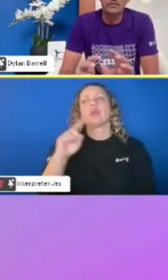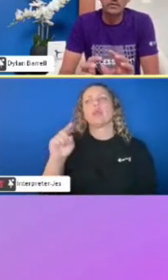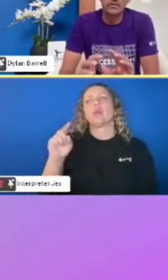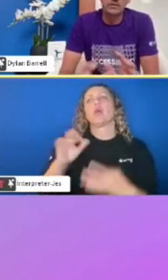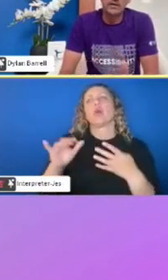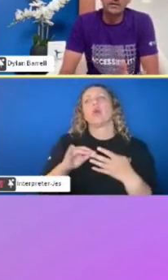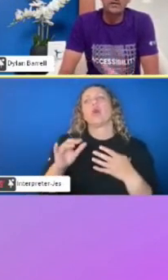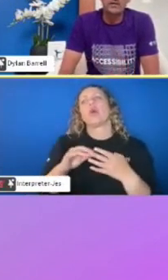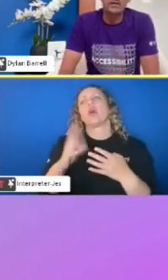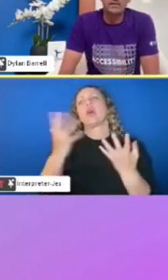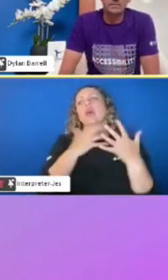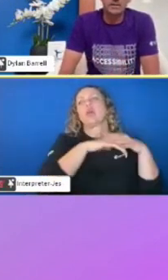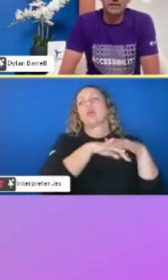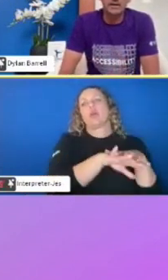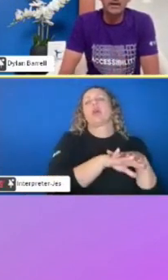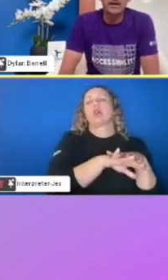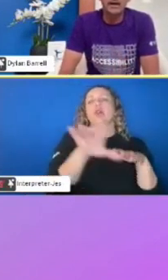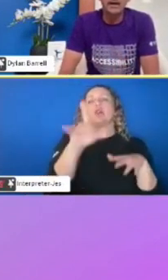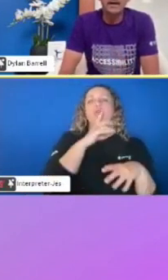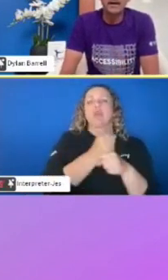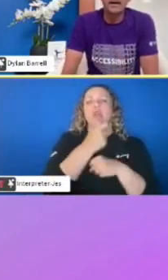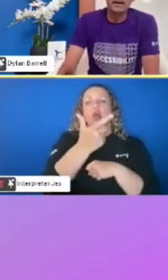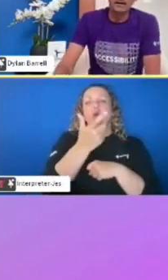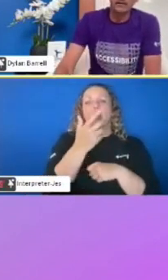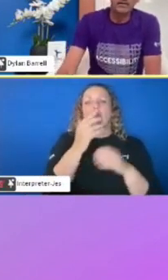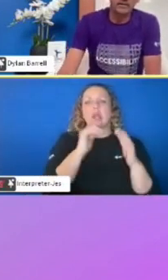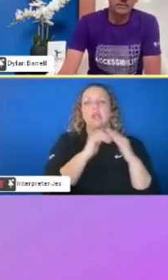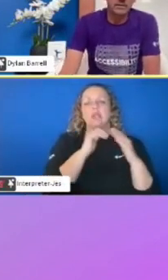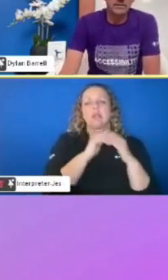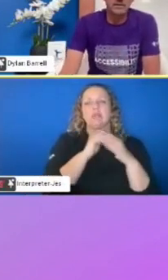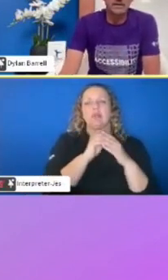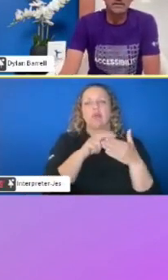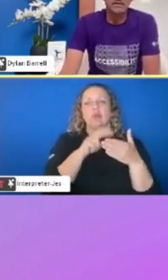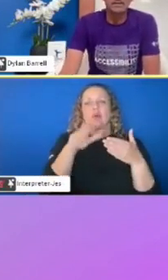so you can get your accessibility results in seconds.